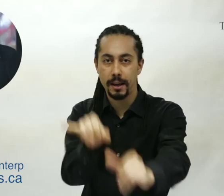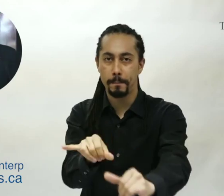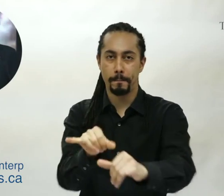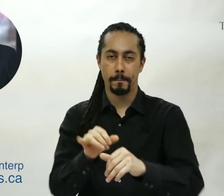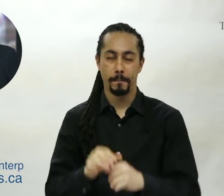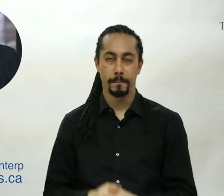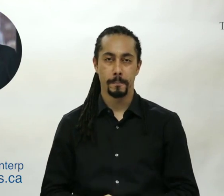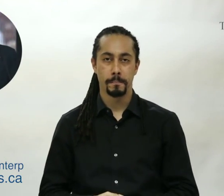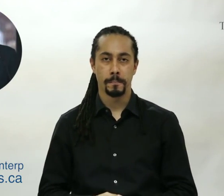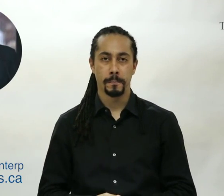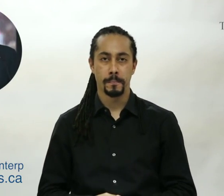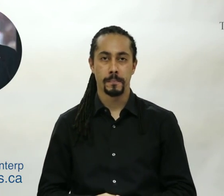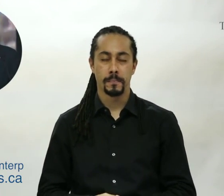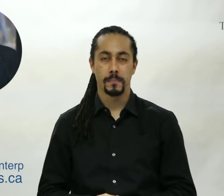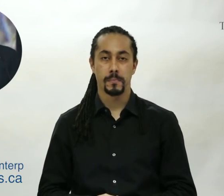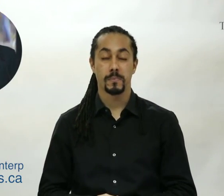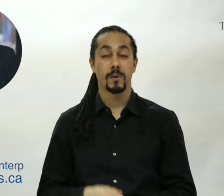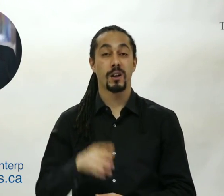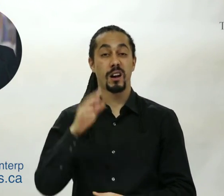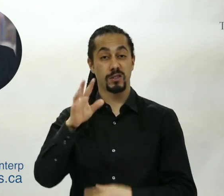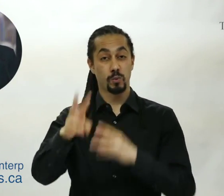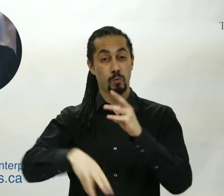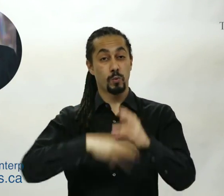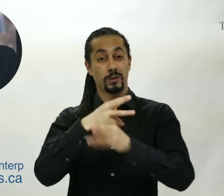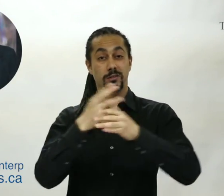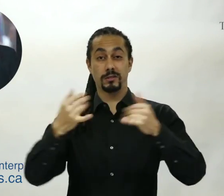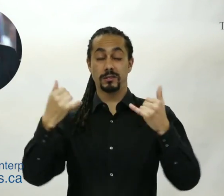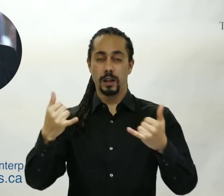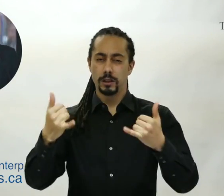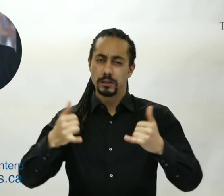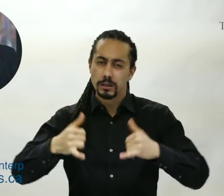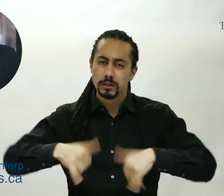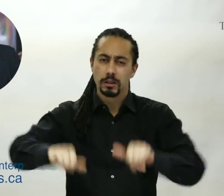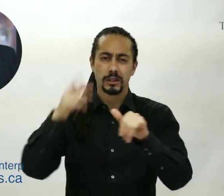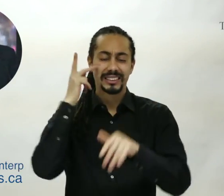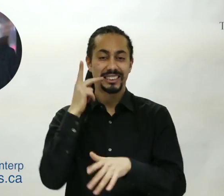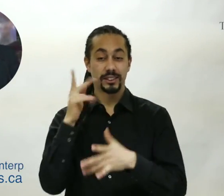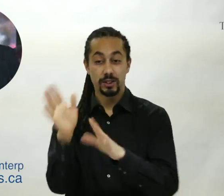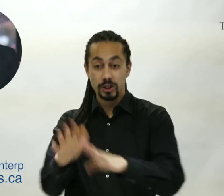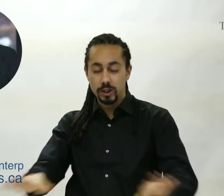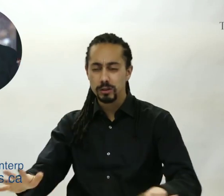For around the world today, we still see children suffering from hunger and disease.